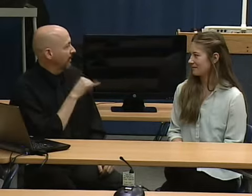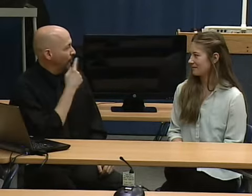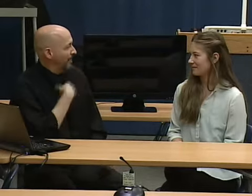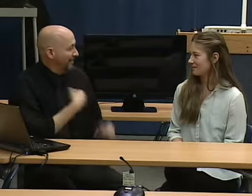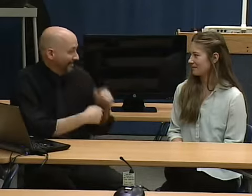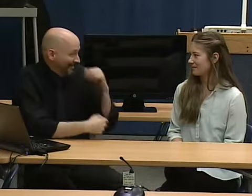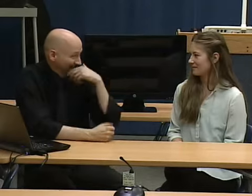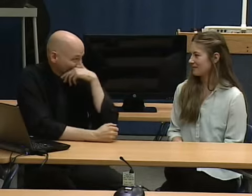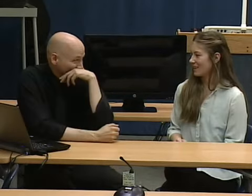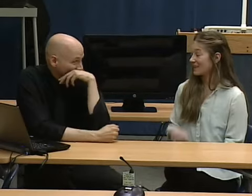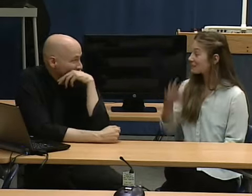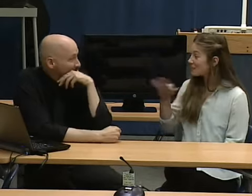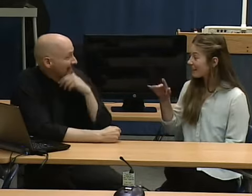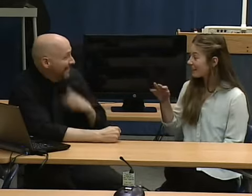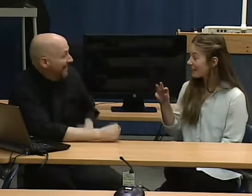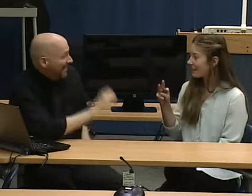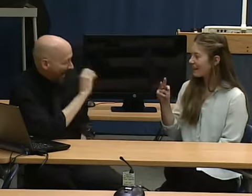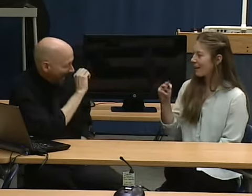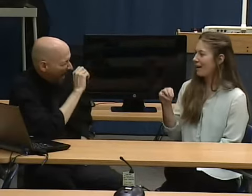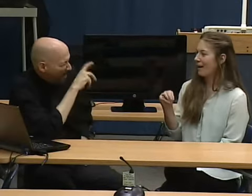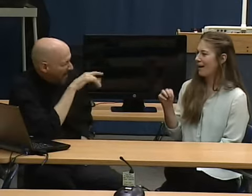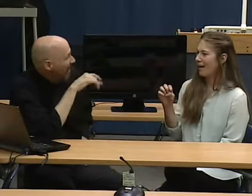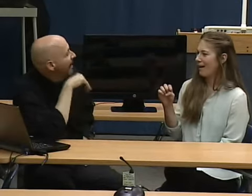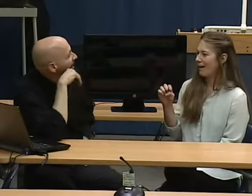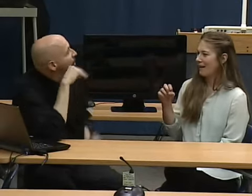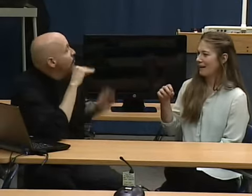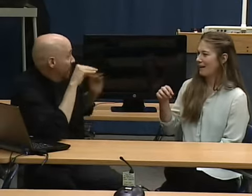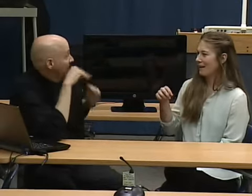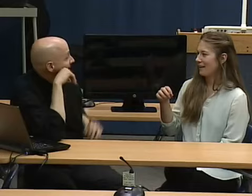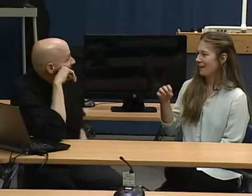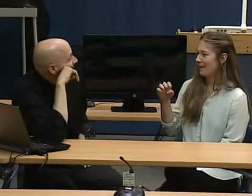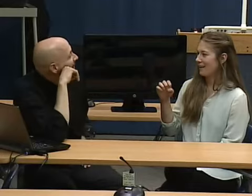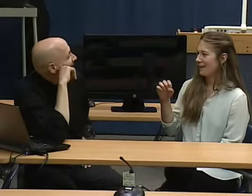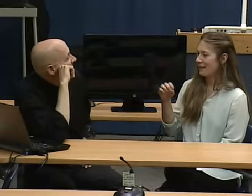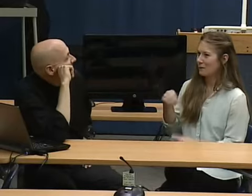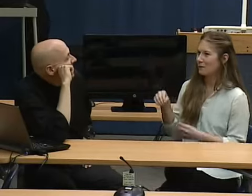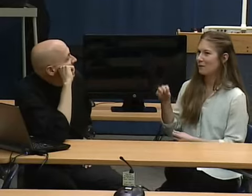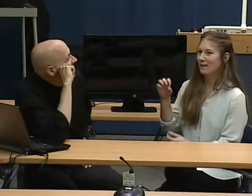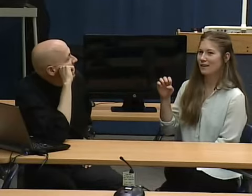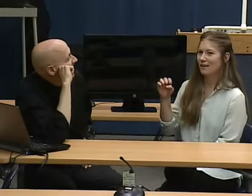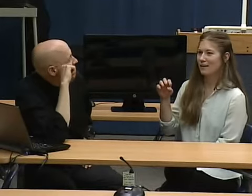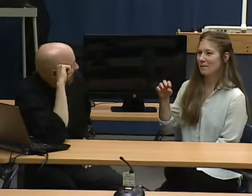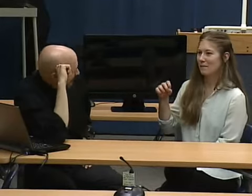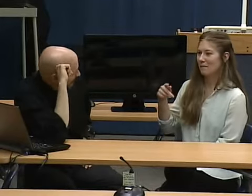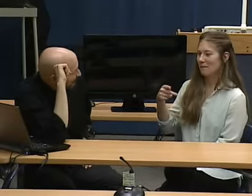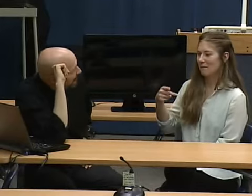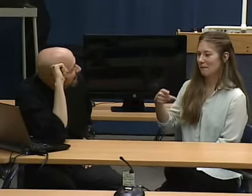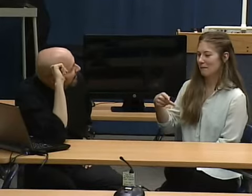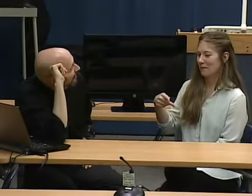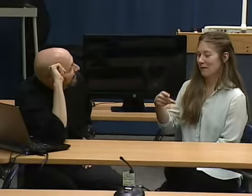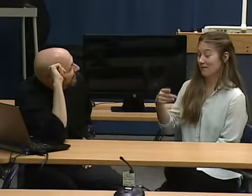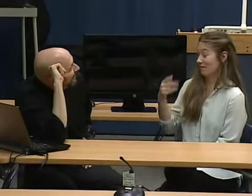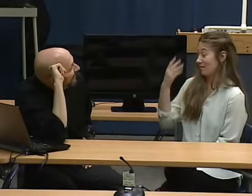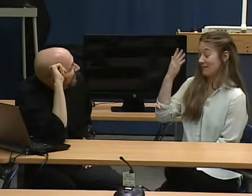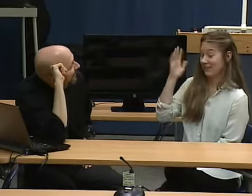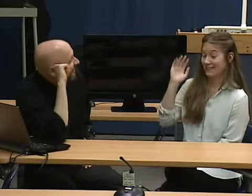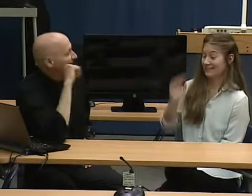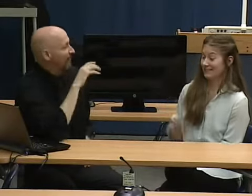Spell it for me. *giggle* Spell it? Um... E... P... I don't know.